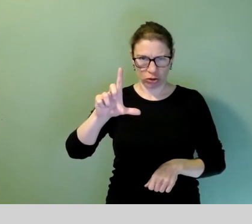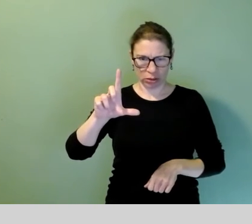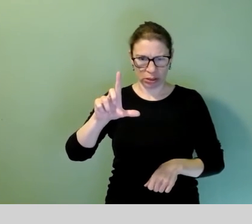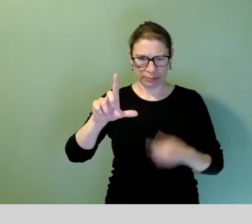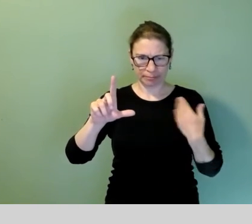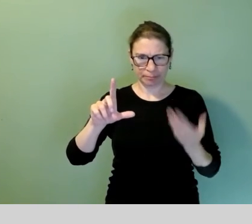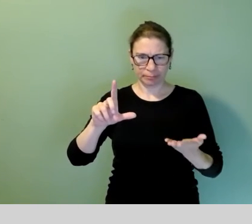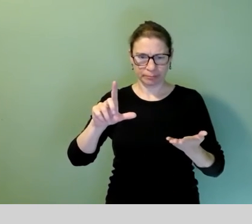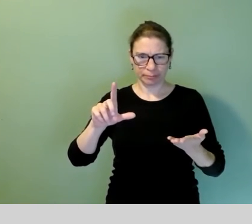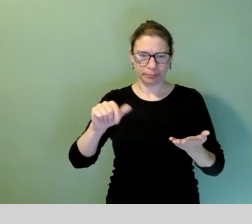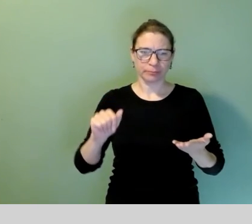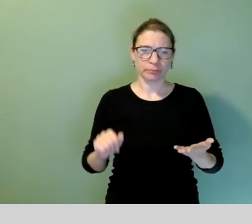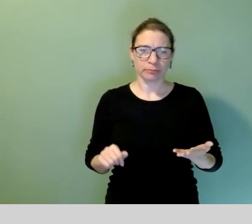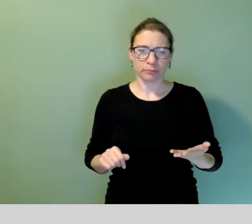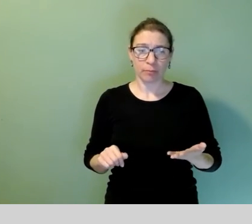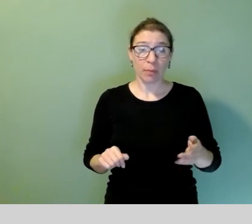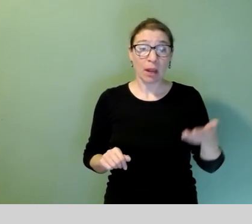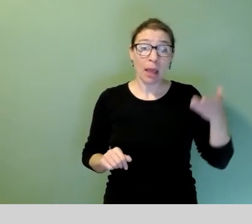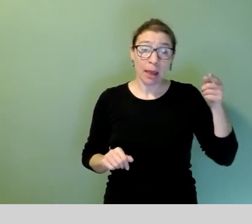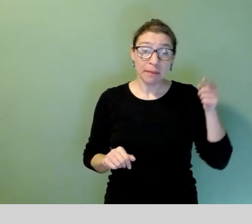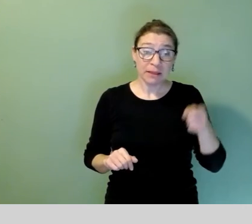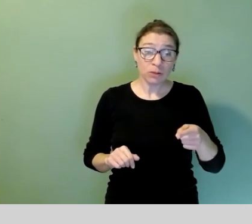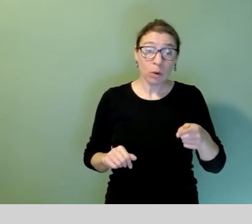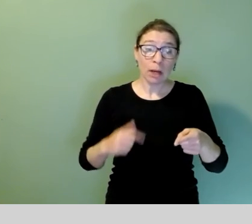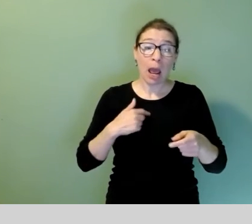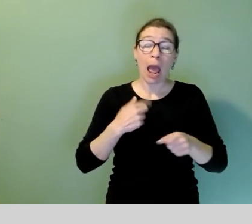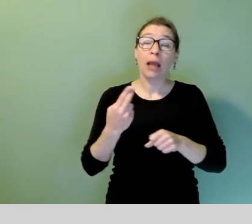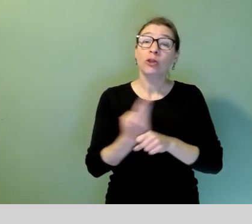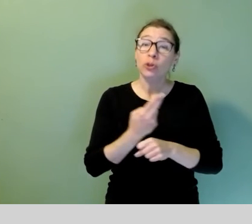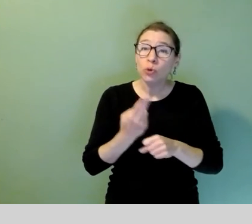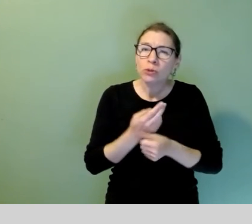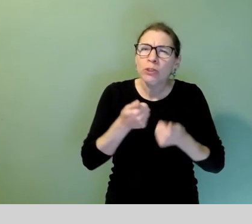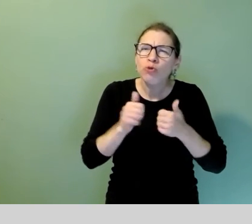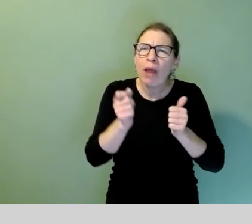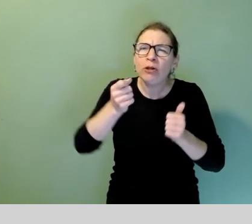and these marginal plots are useful when you're trying to understand essentially